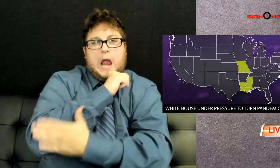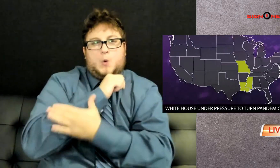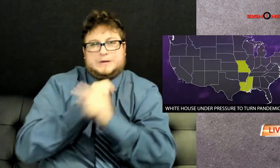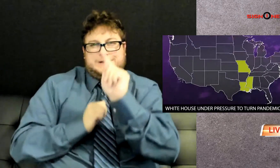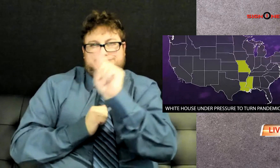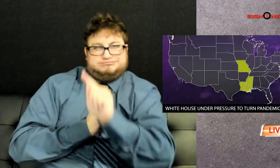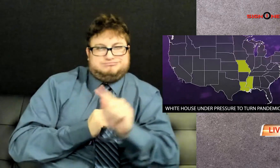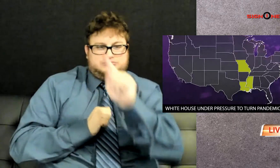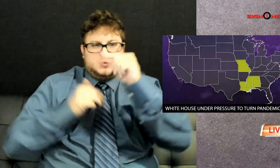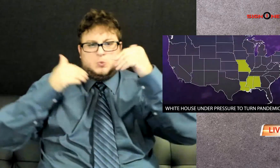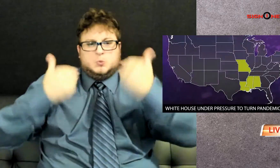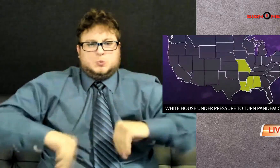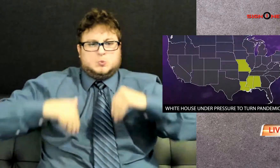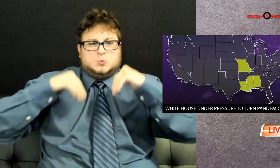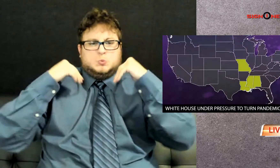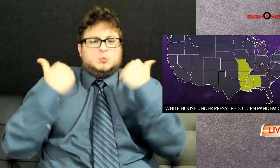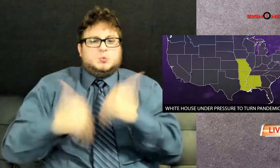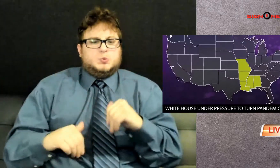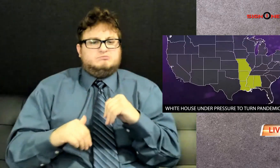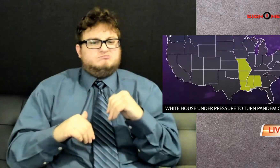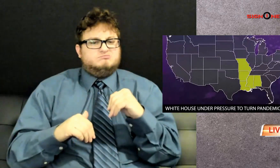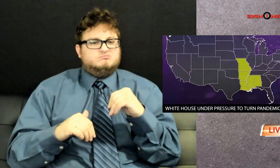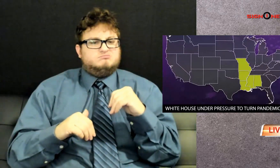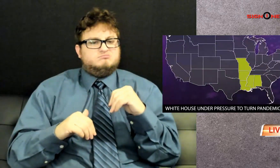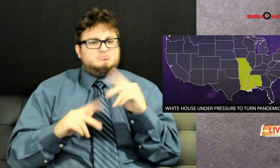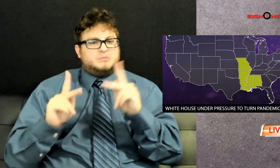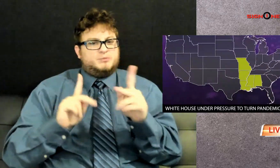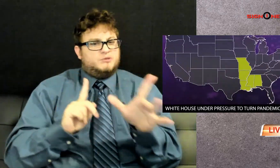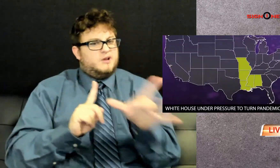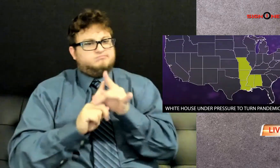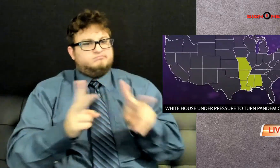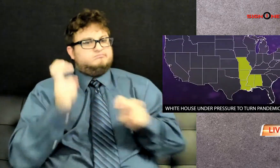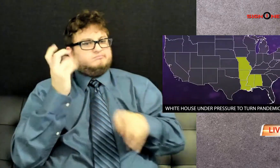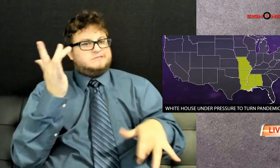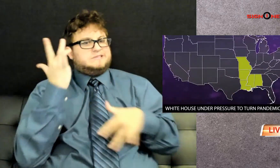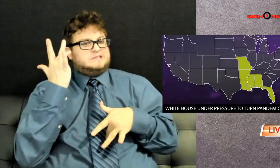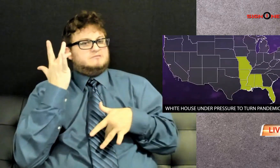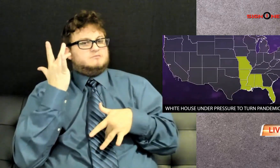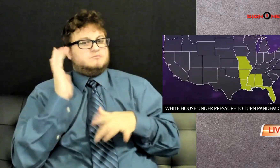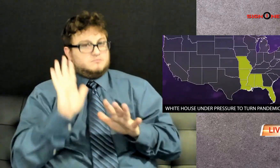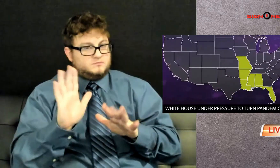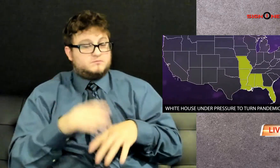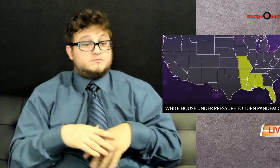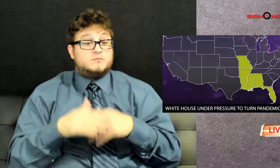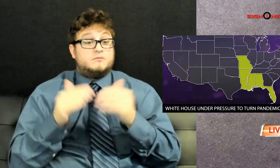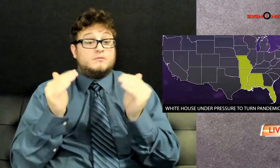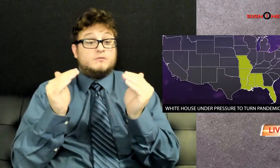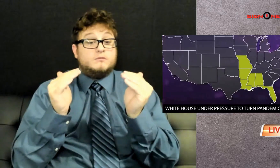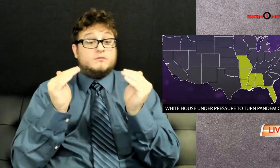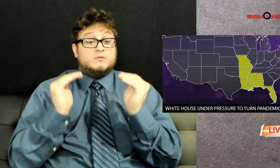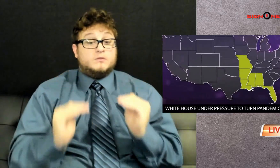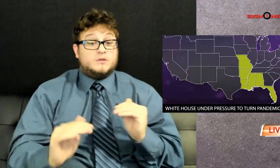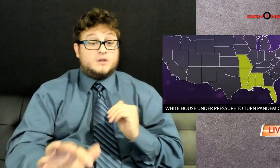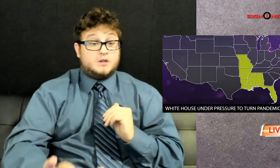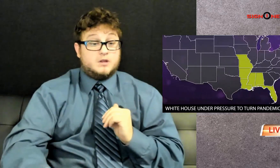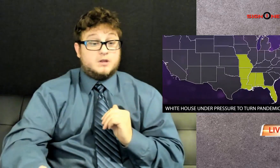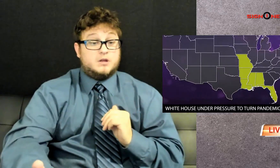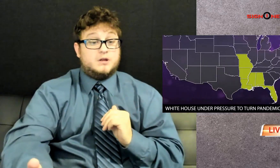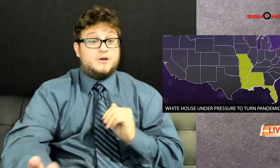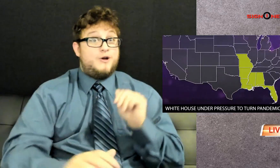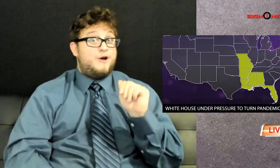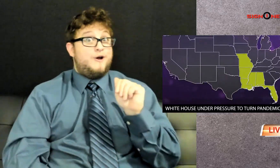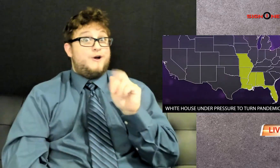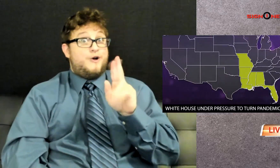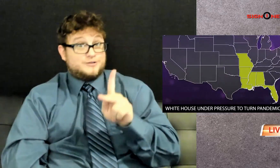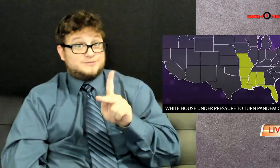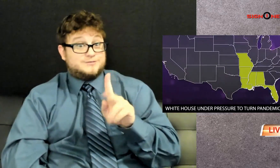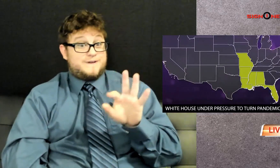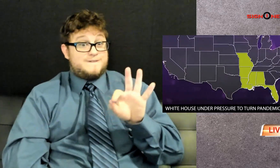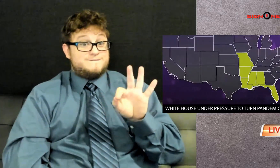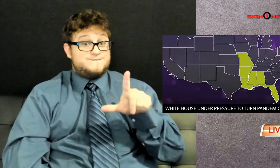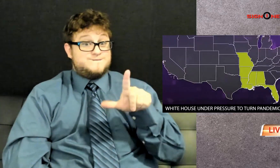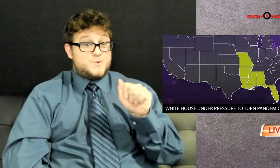Missouri Louisiana Mississippi and Alabama have cases in almost every county in Arkansas